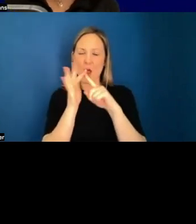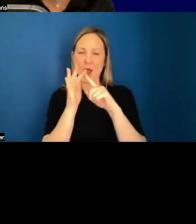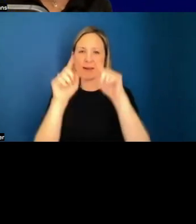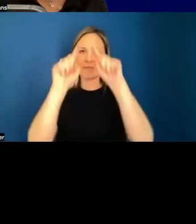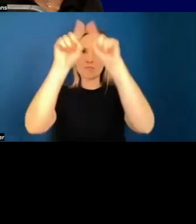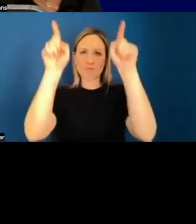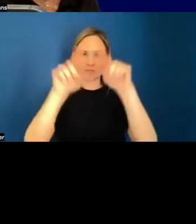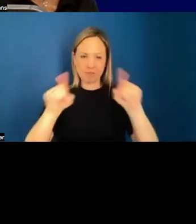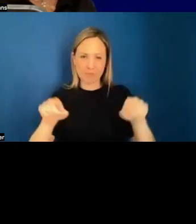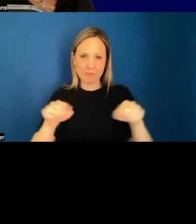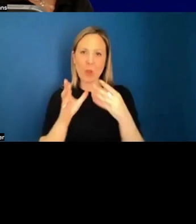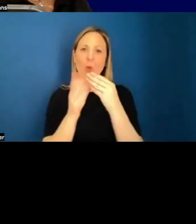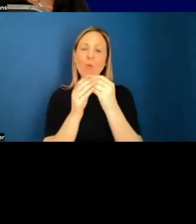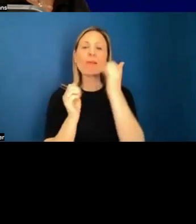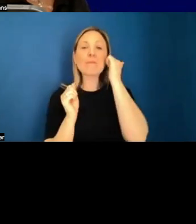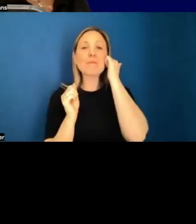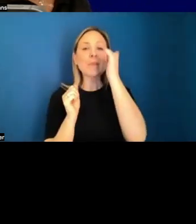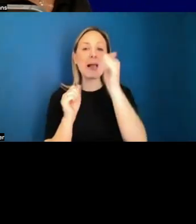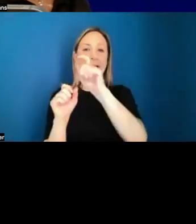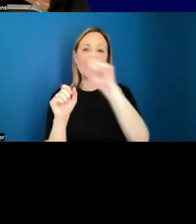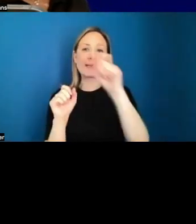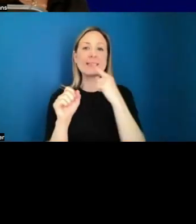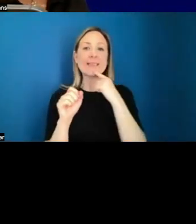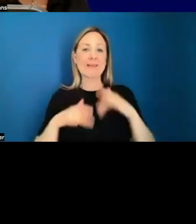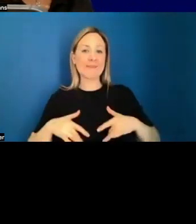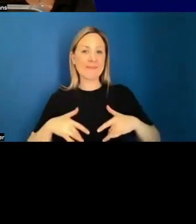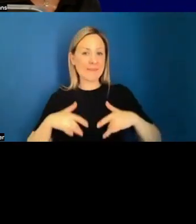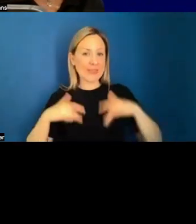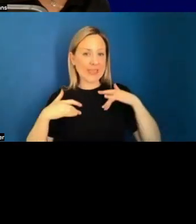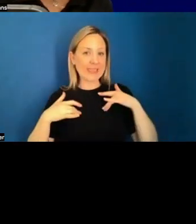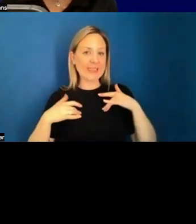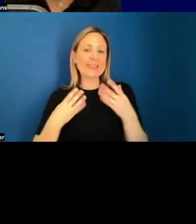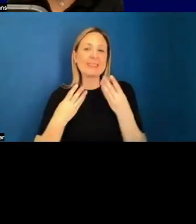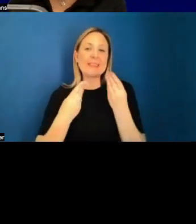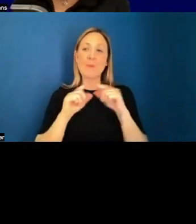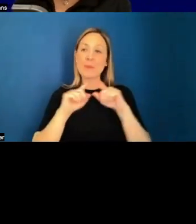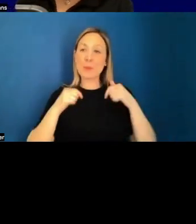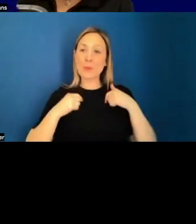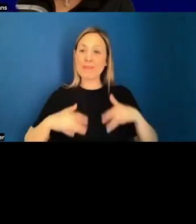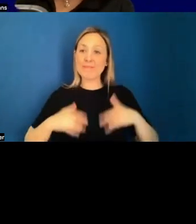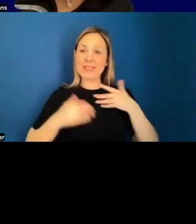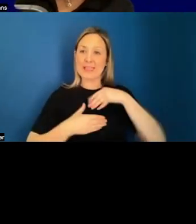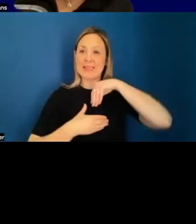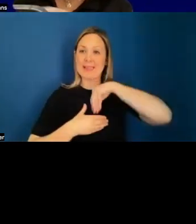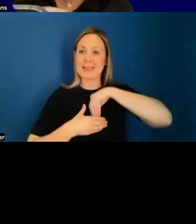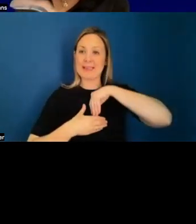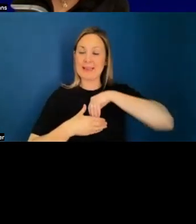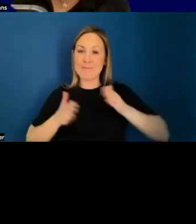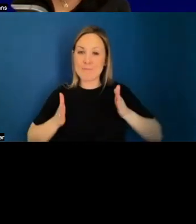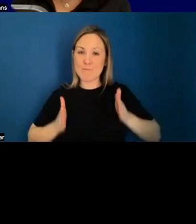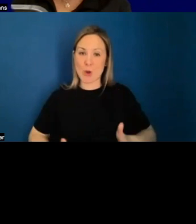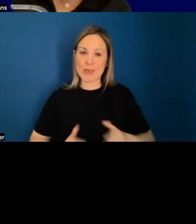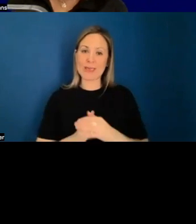in black stating feelings are something we feel in our body. Additional short text surrounds the